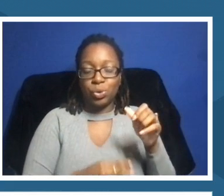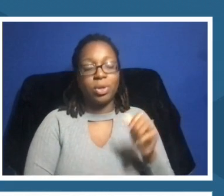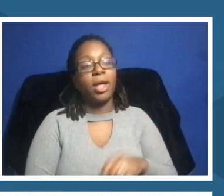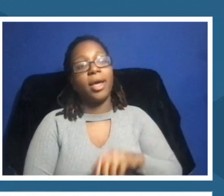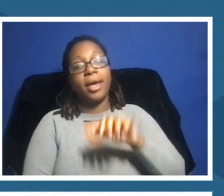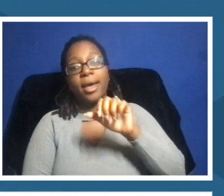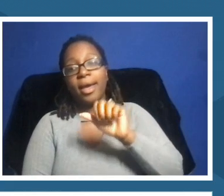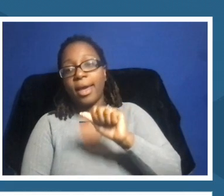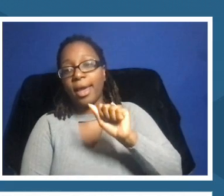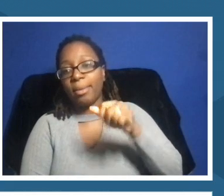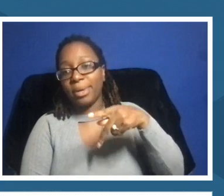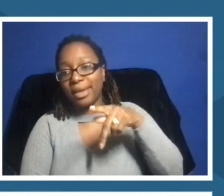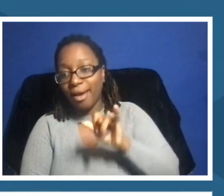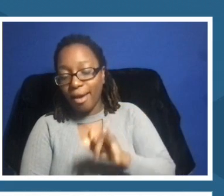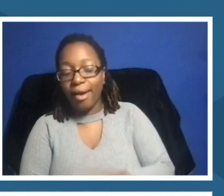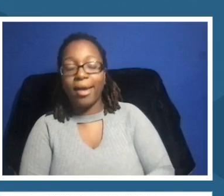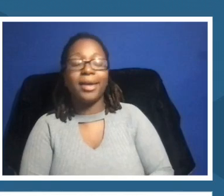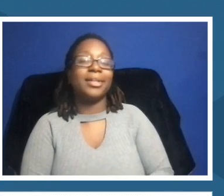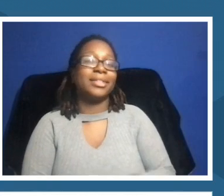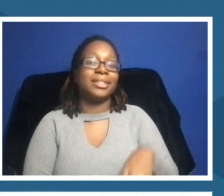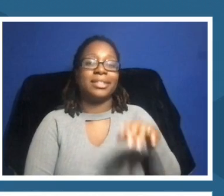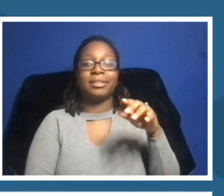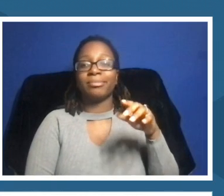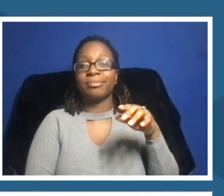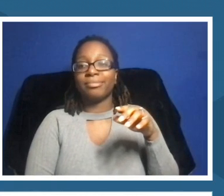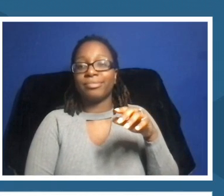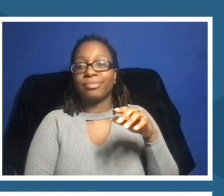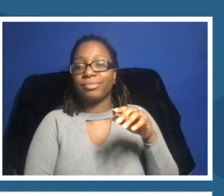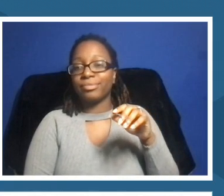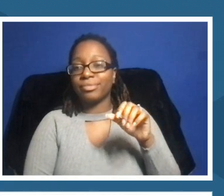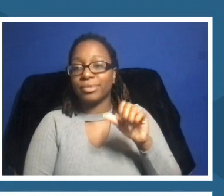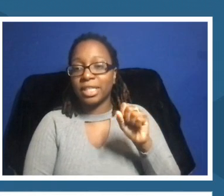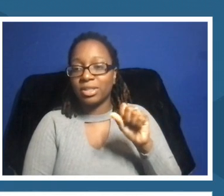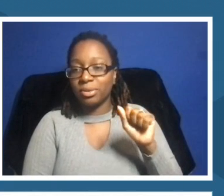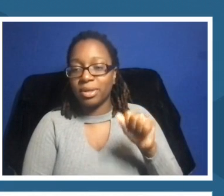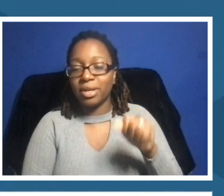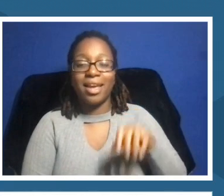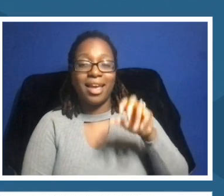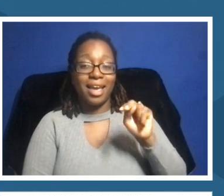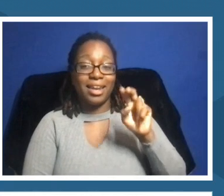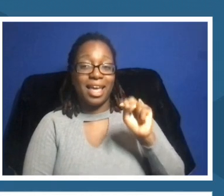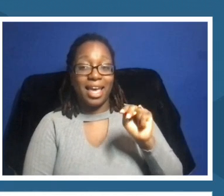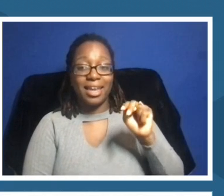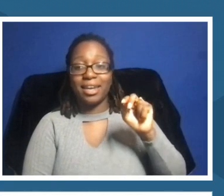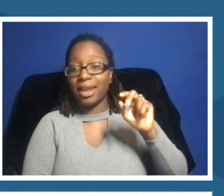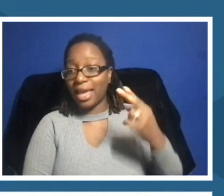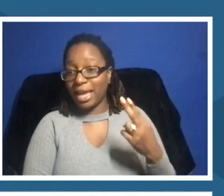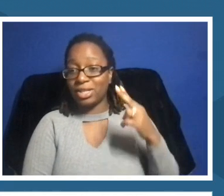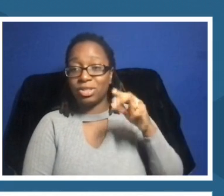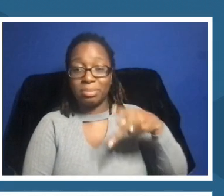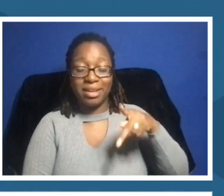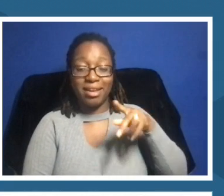american and pacific islander and aan hpi asian american native hawaiian